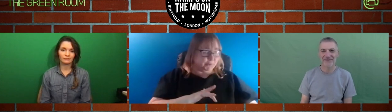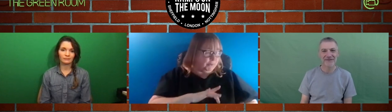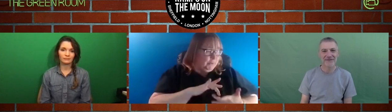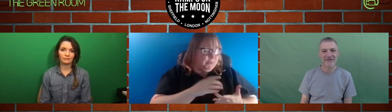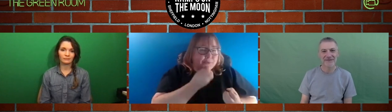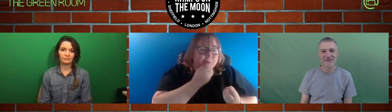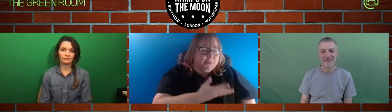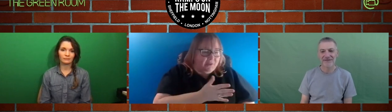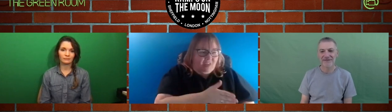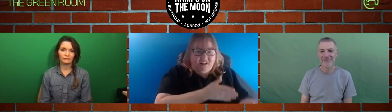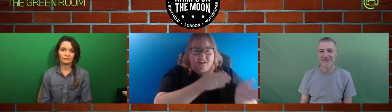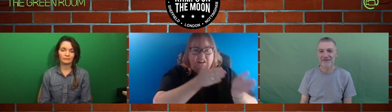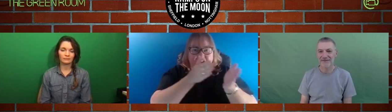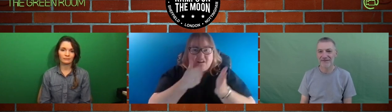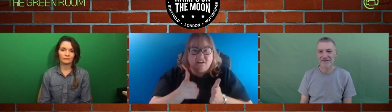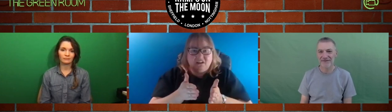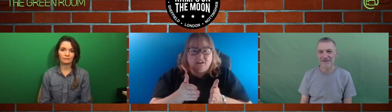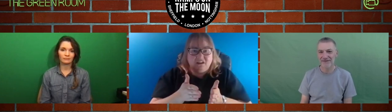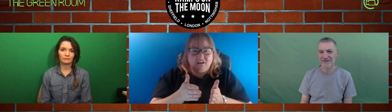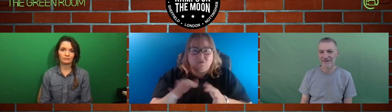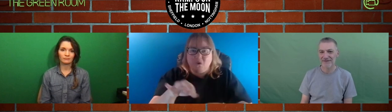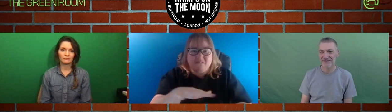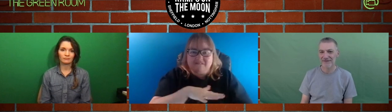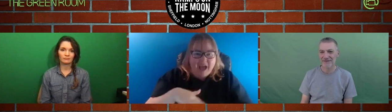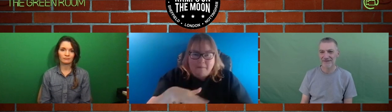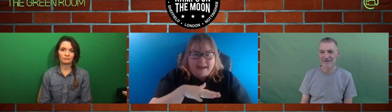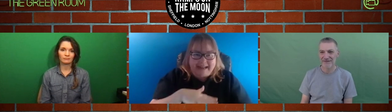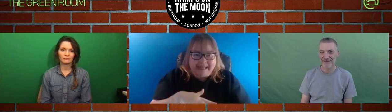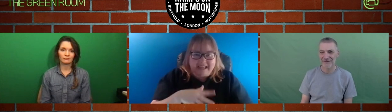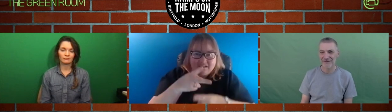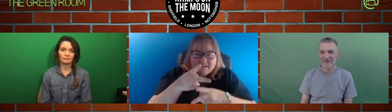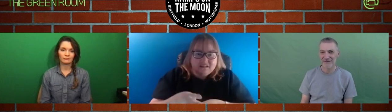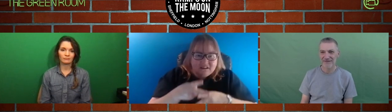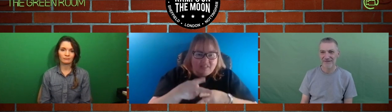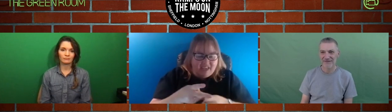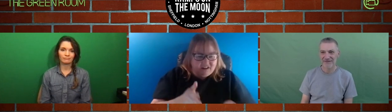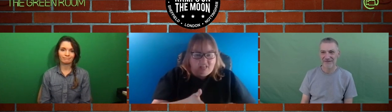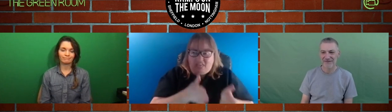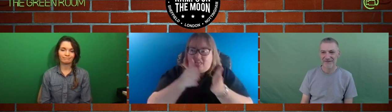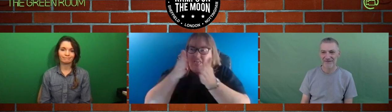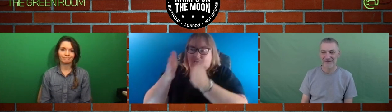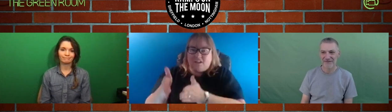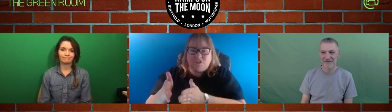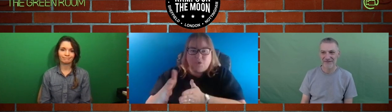Fagin and the gang. It really helped create that picture of who was Luna before